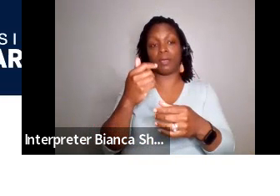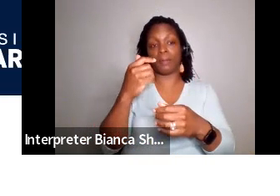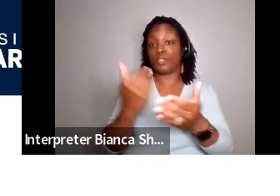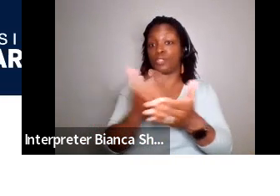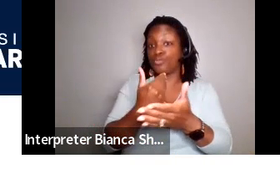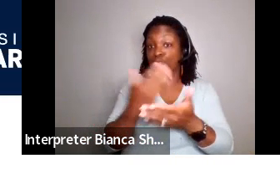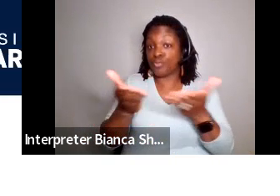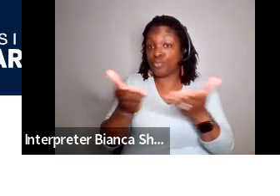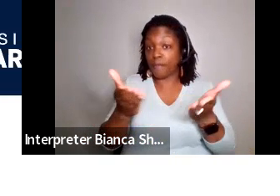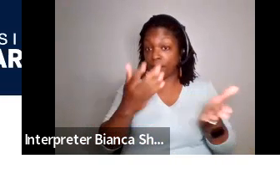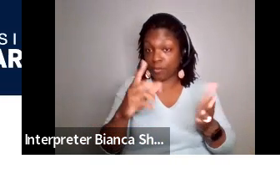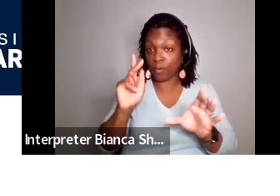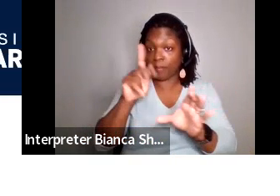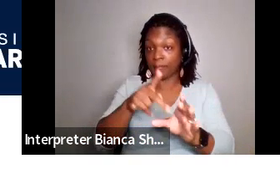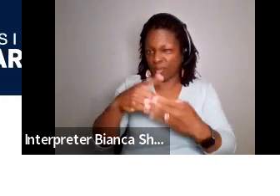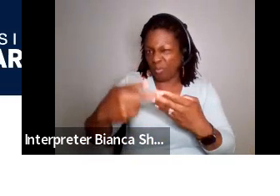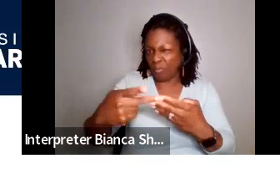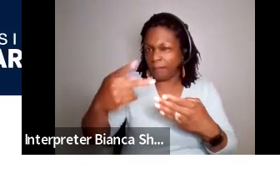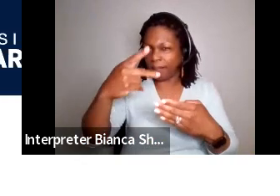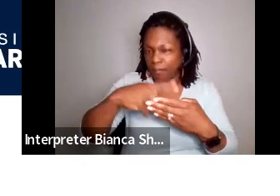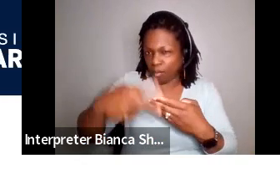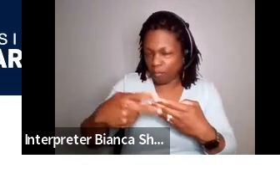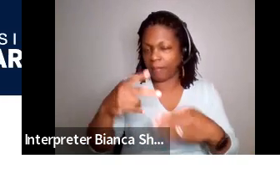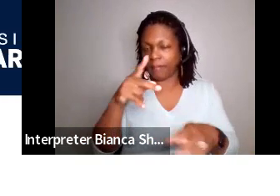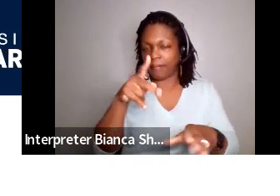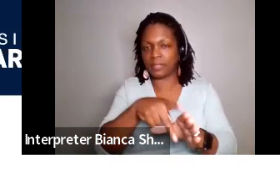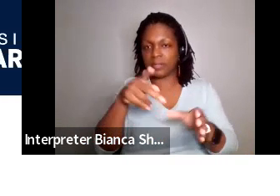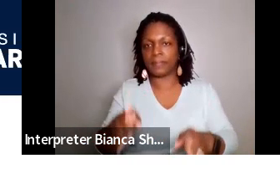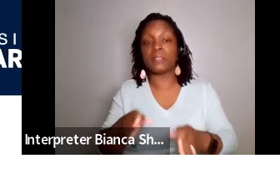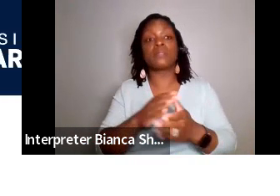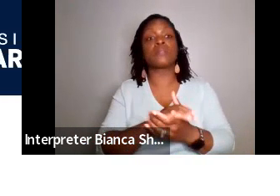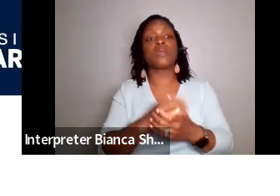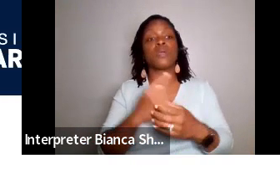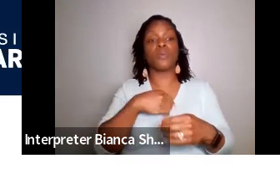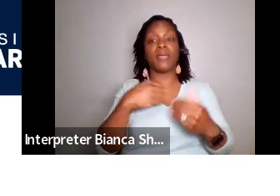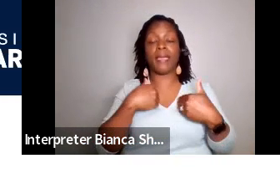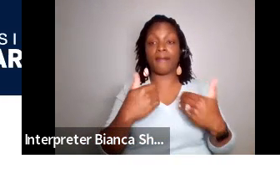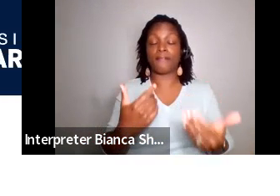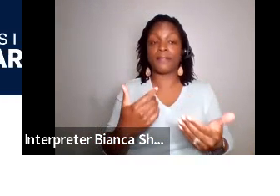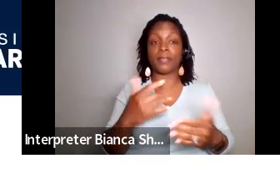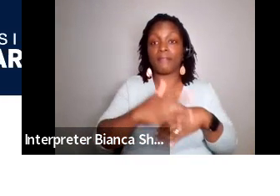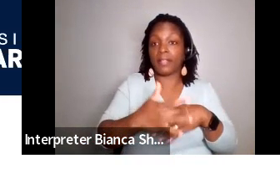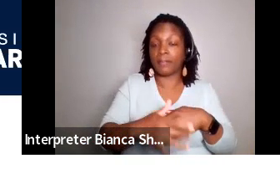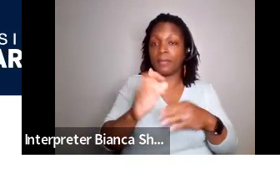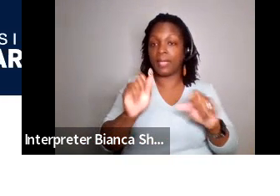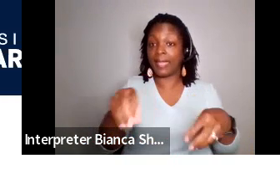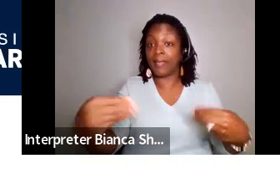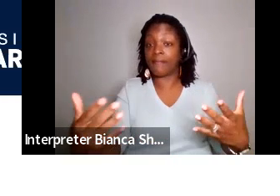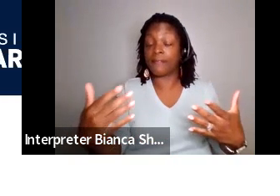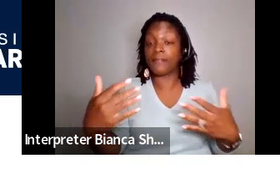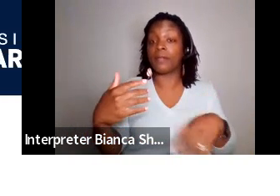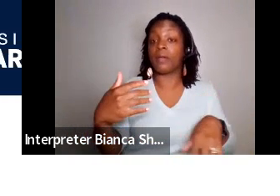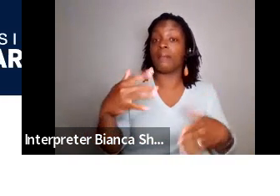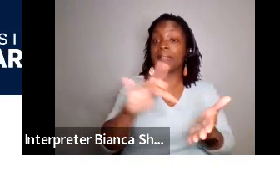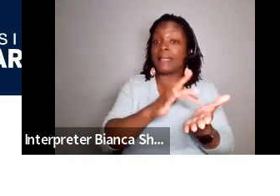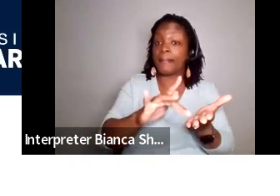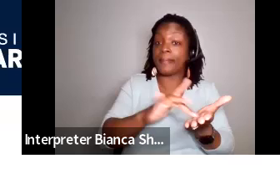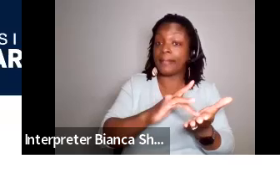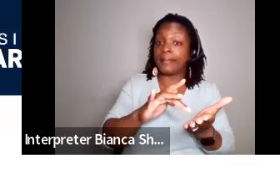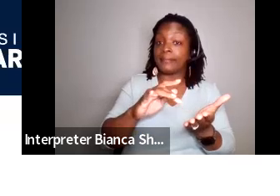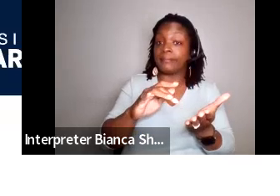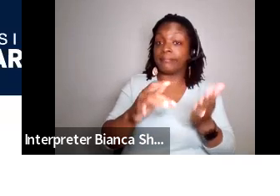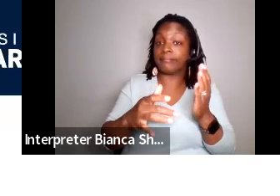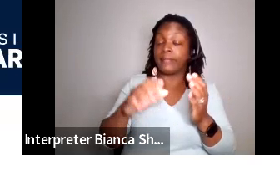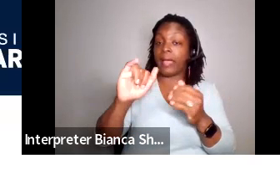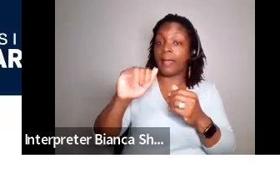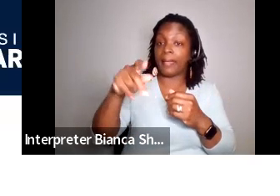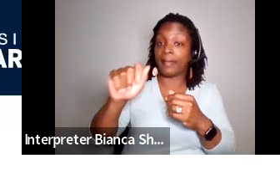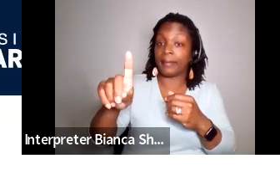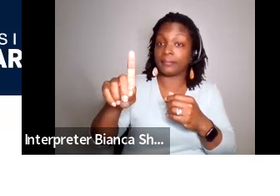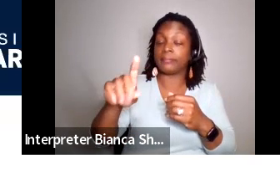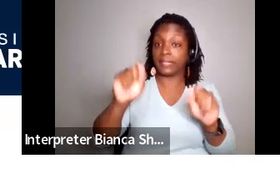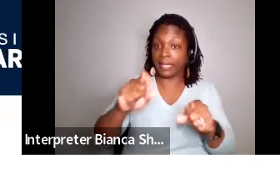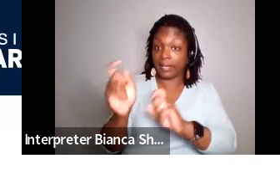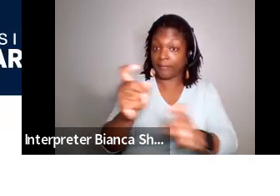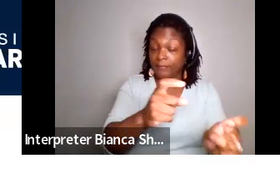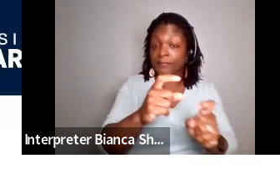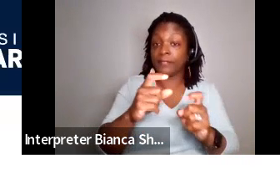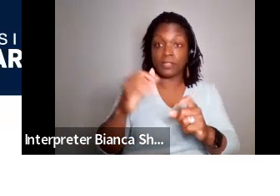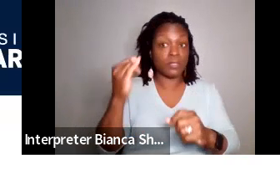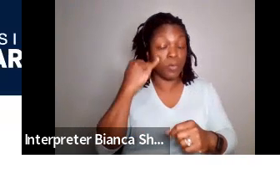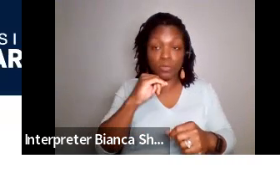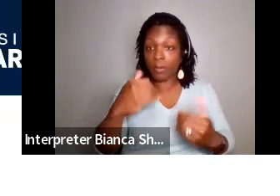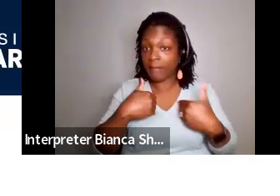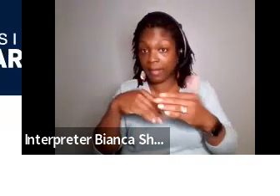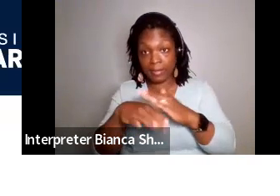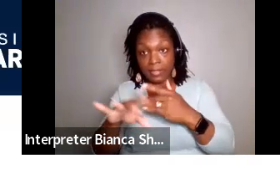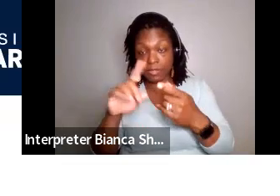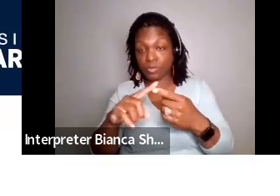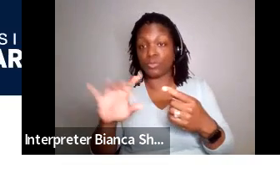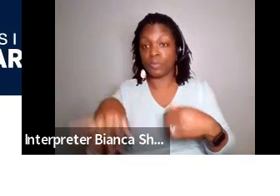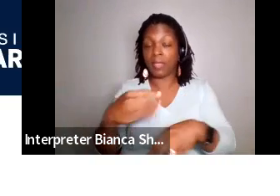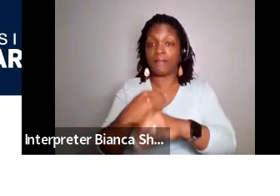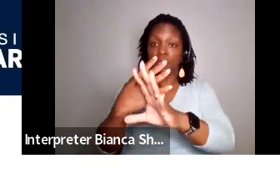We're doing an access to technology initiative where we will be able to supply a tablet or an ipad to our participant who doesn't have access to virtual technology, And then we're also doing a food.